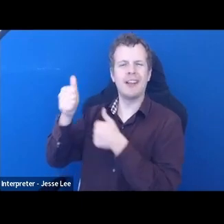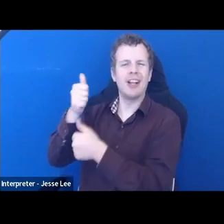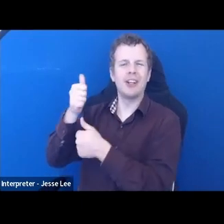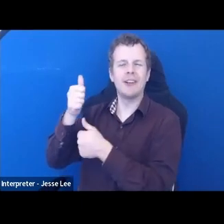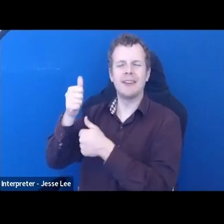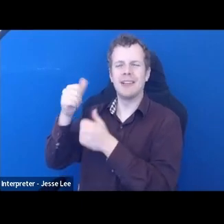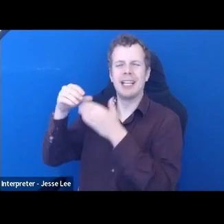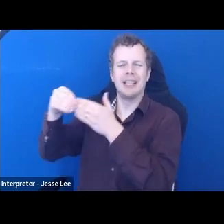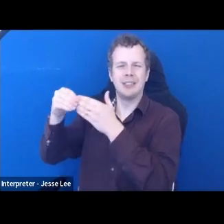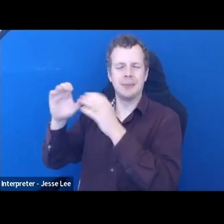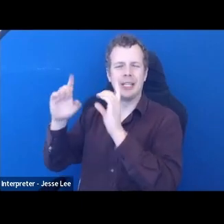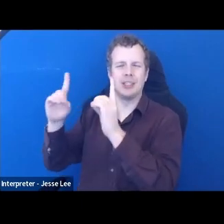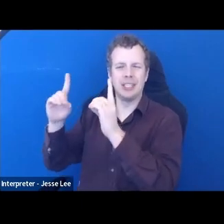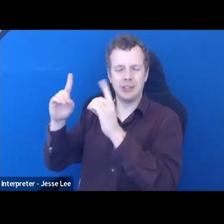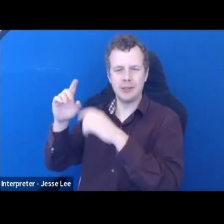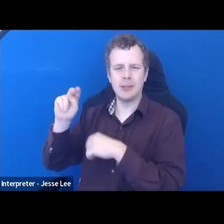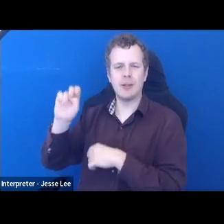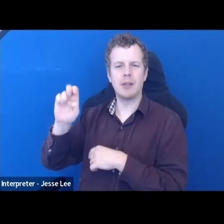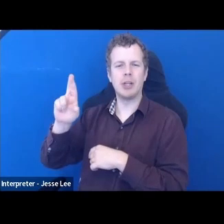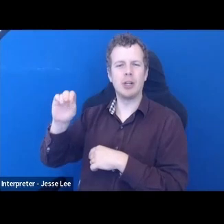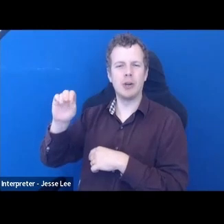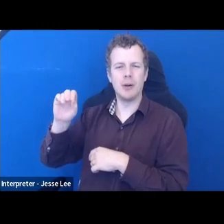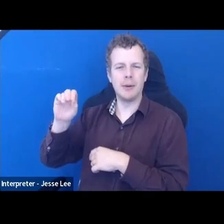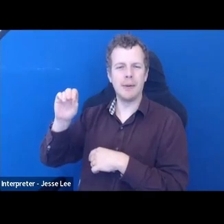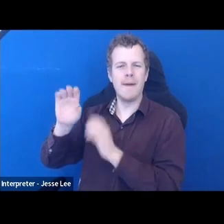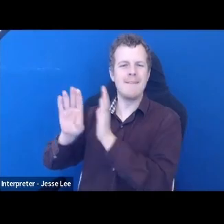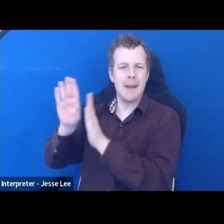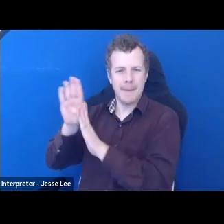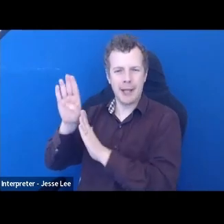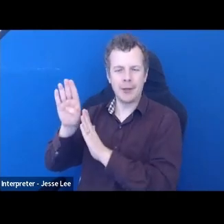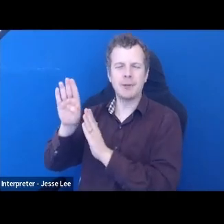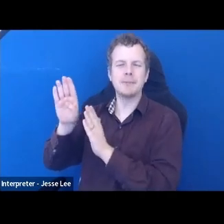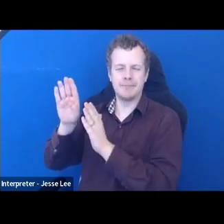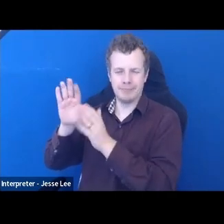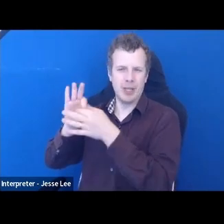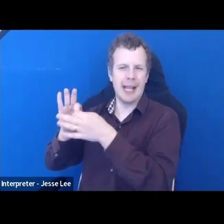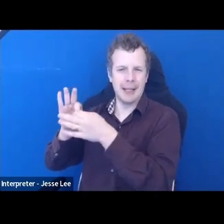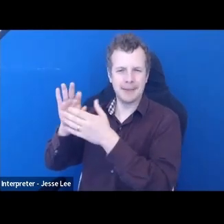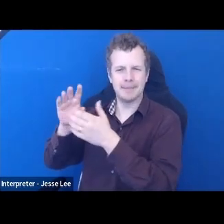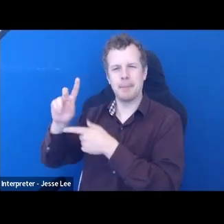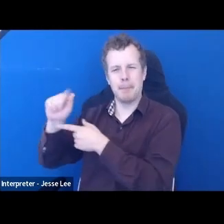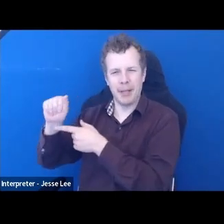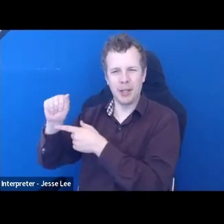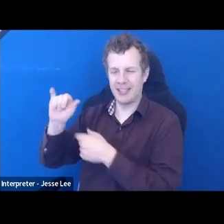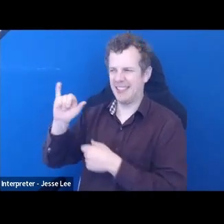and neurodevelopmental and related disabilities, or LEND Program. I encourage you all to check that program out.